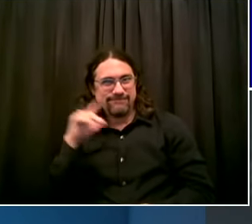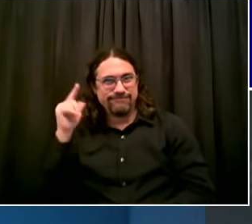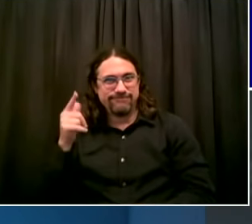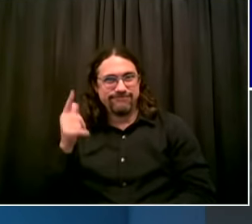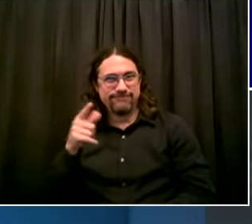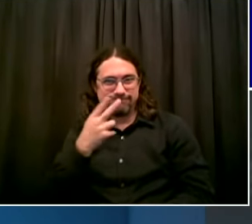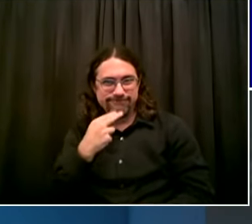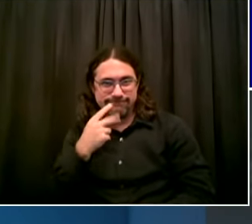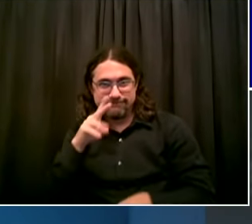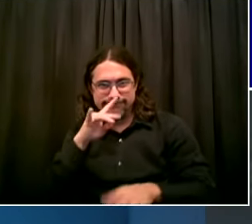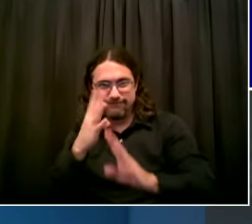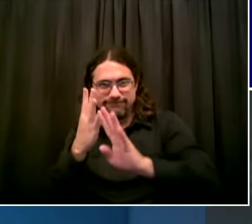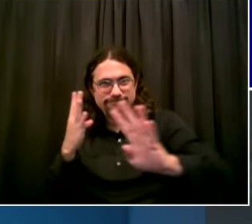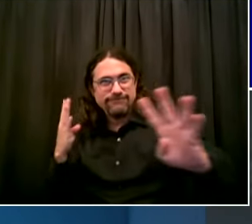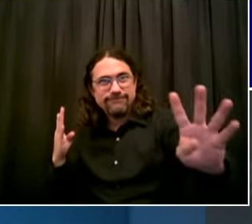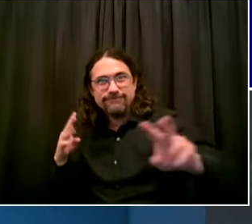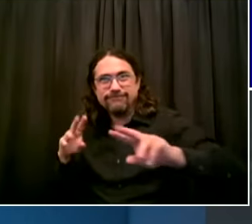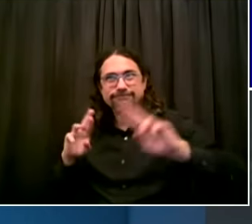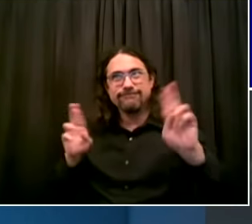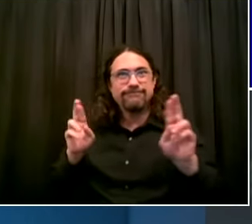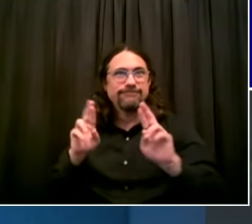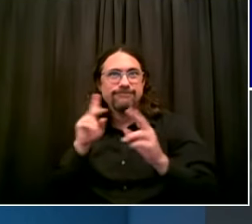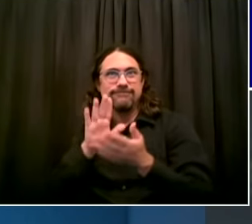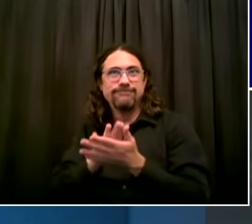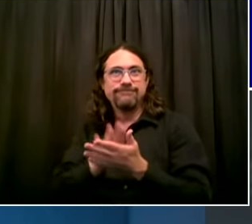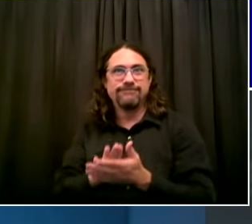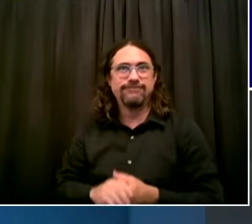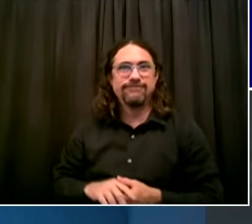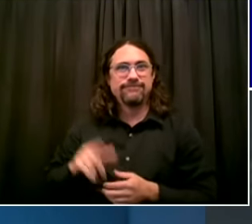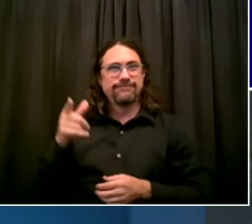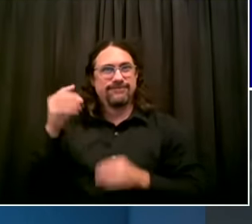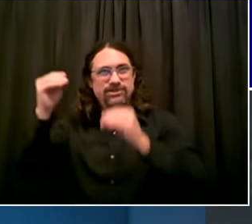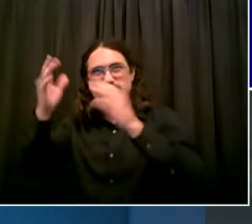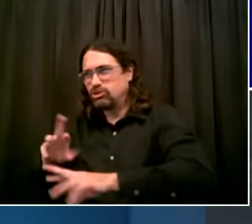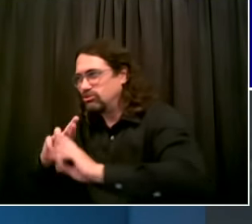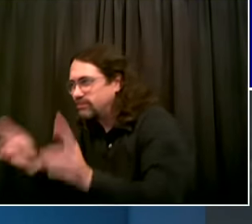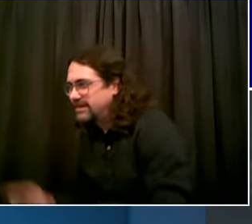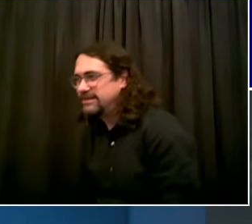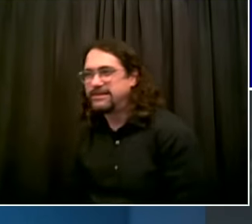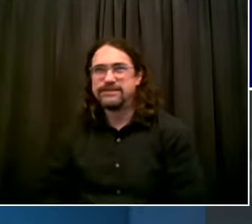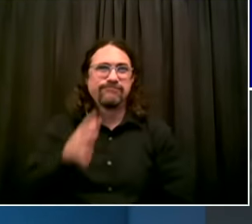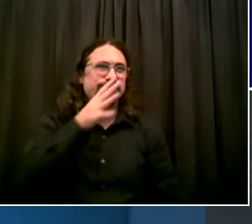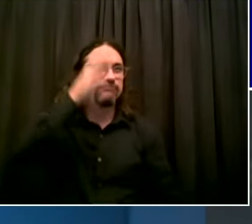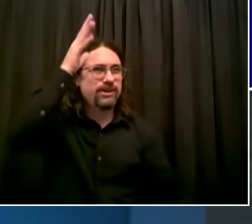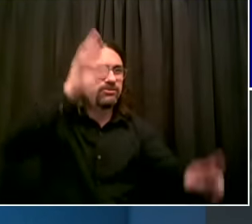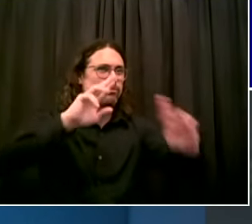FIGHT TO OVERCOME THAT CHALLENGE. IN THE MEANTIME SO MUCH CONTINUES IN THIS CITY AND I N EVERYTHING THAT